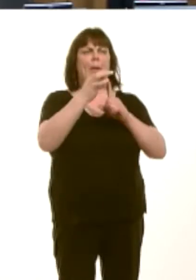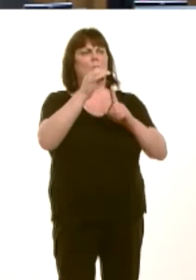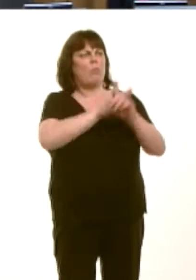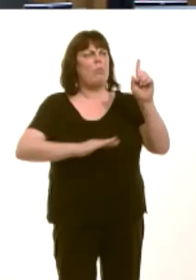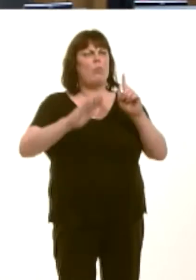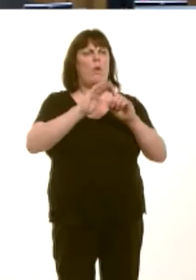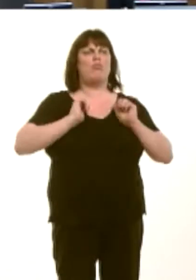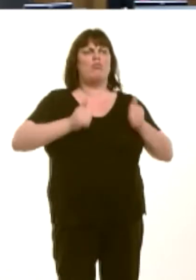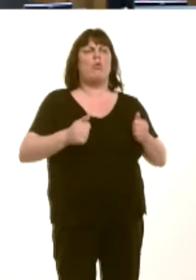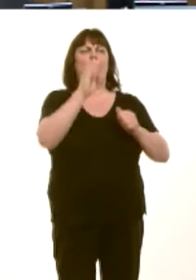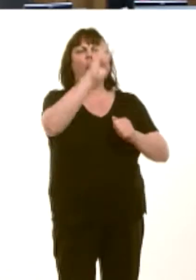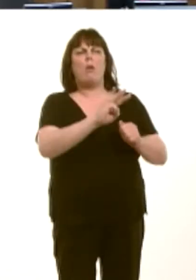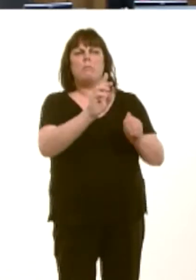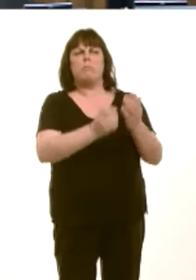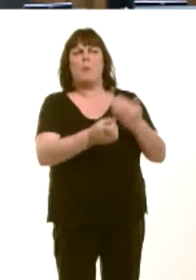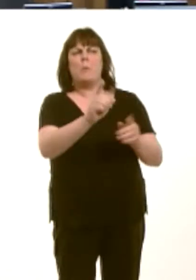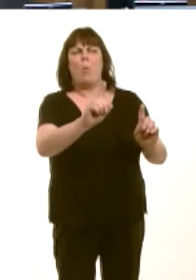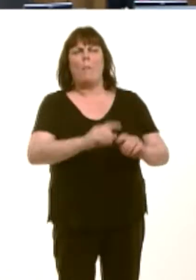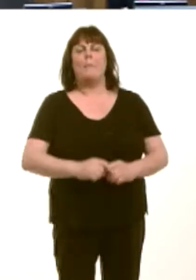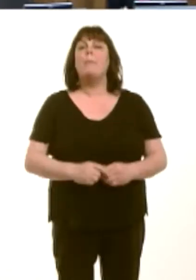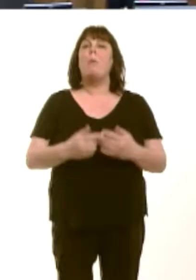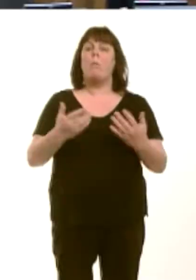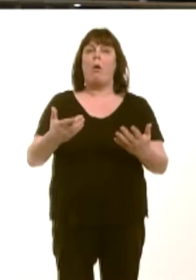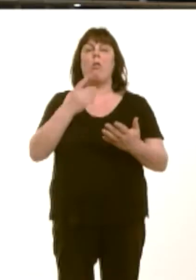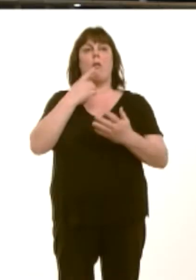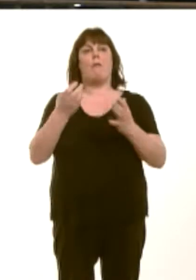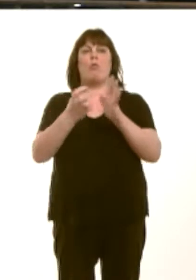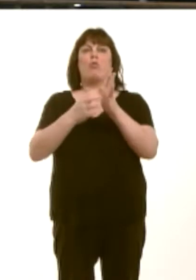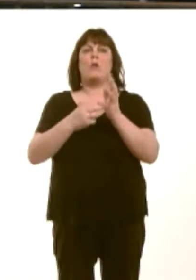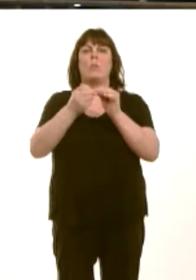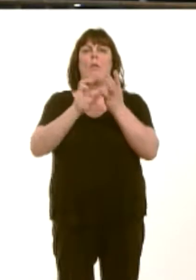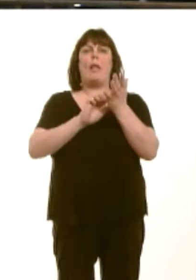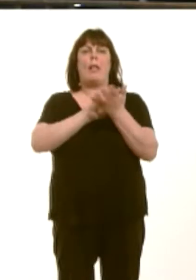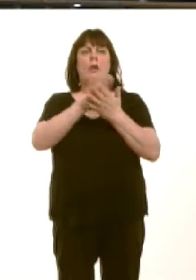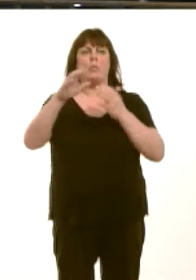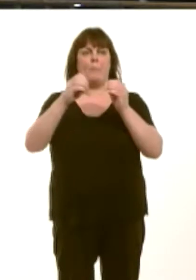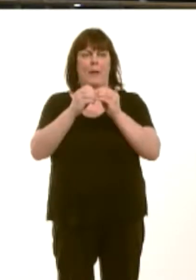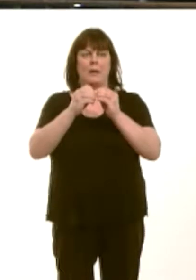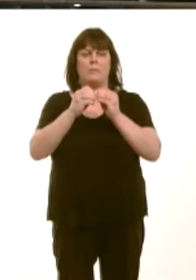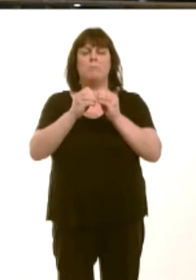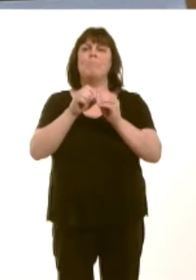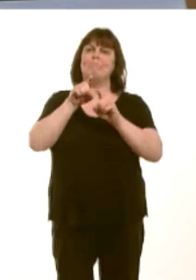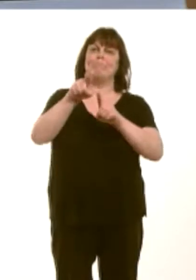GP services are provided by independent contractors. They enter into a contract with the local health boards, and are responsible for delivering